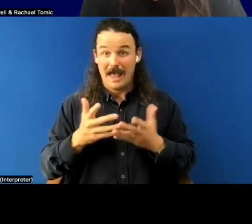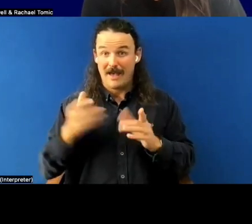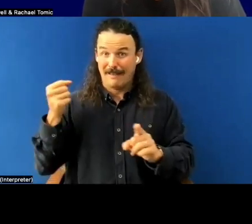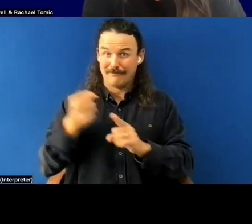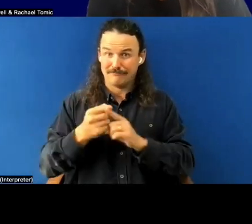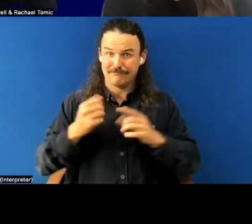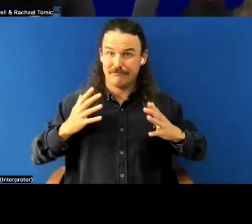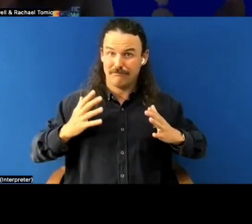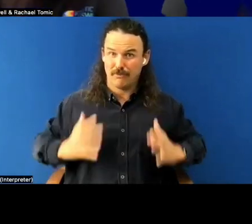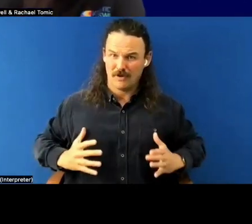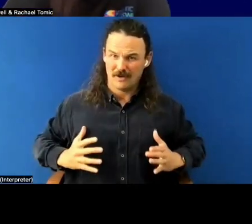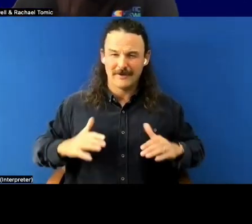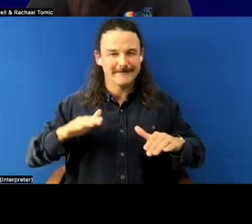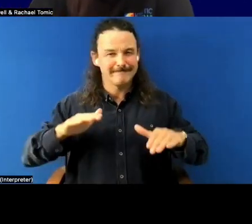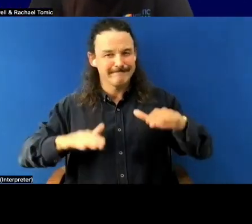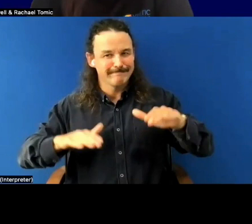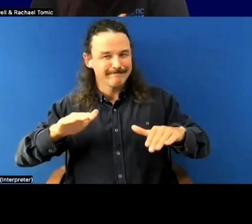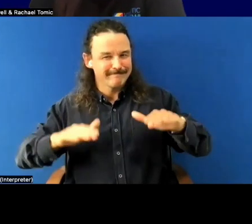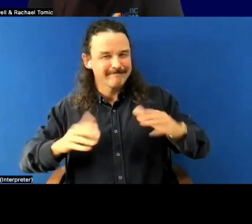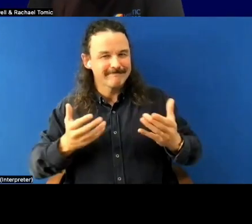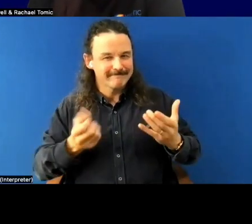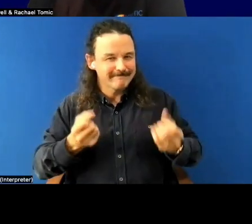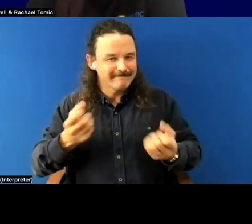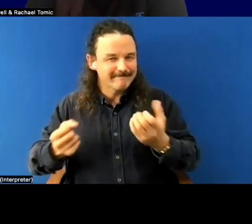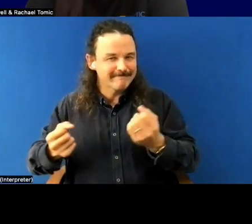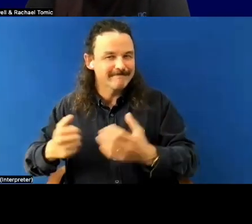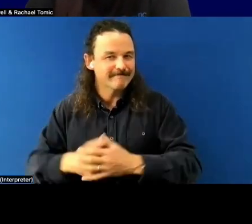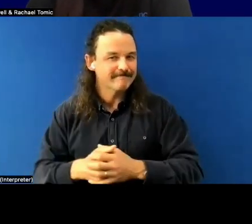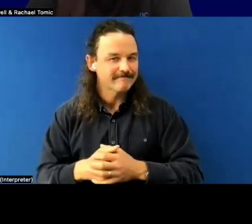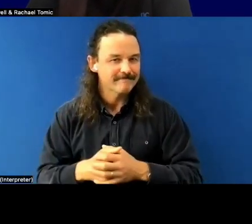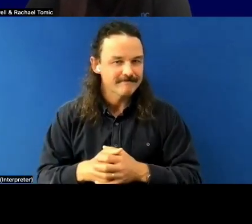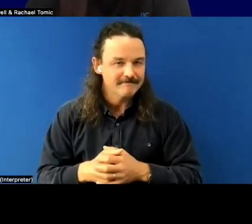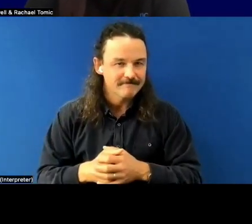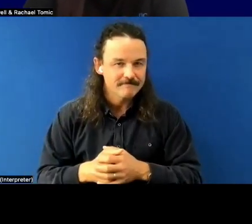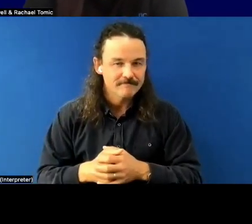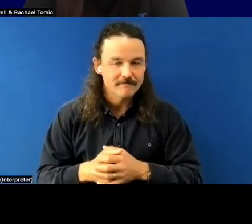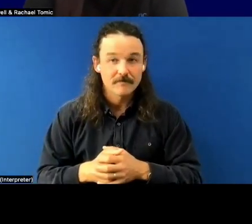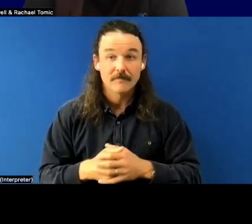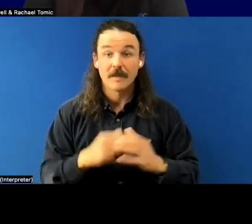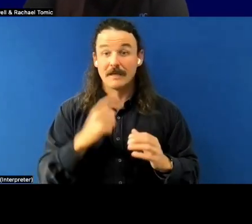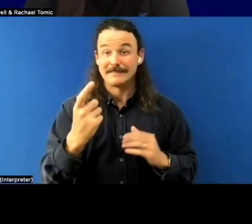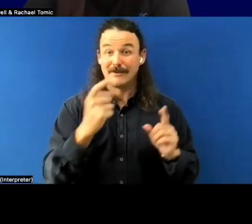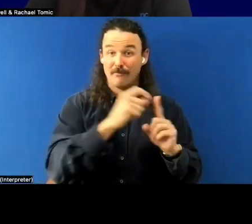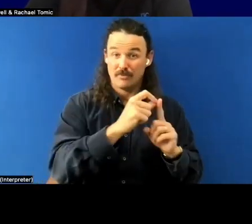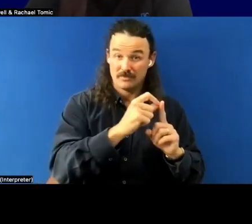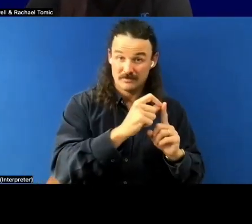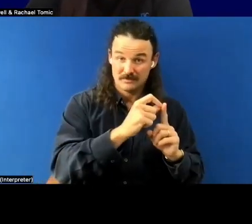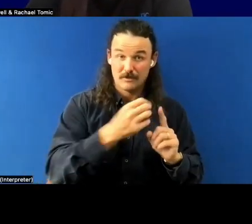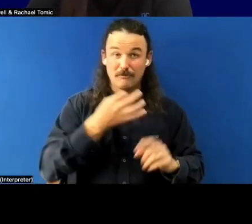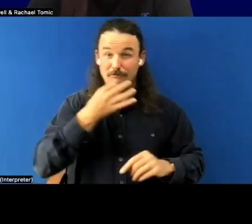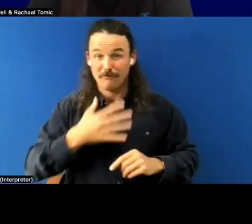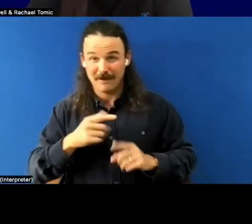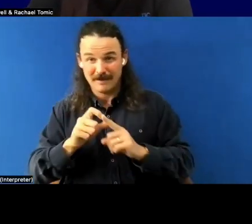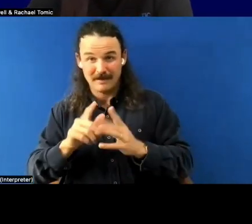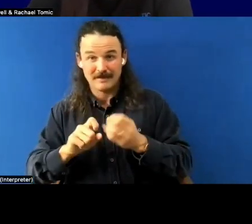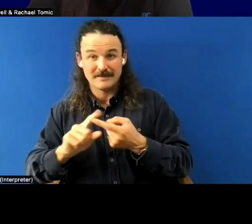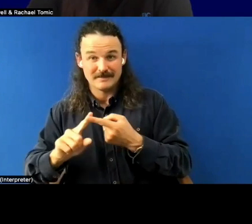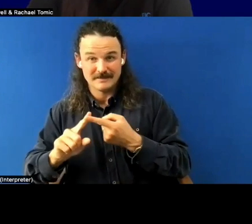We can group together cerebral palsy and rare disease under the umbrella of